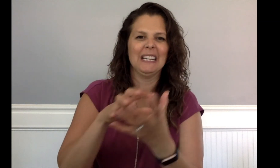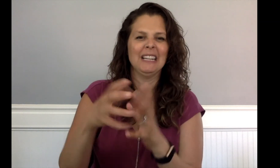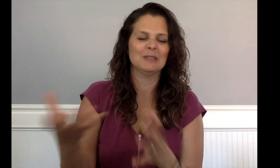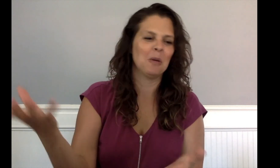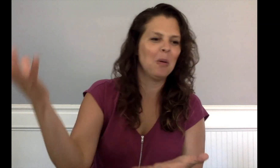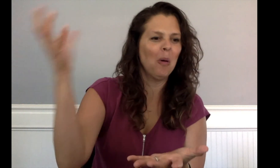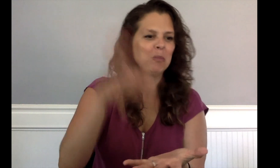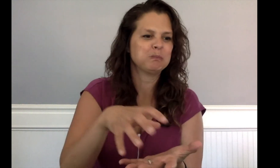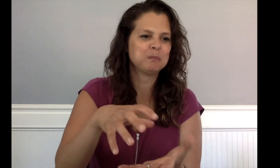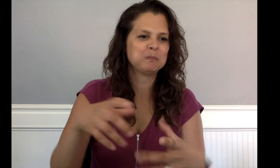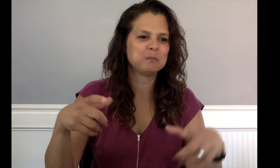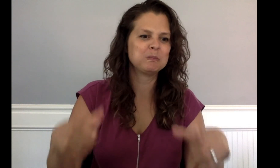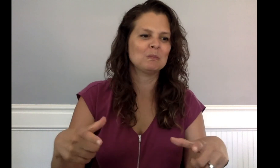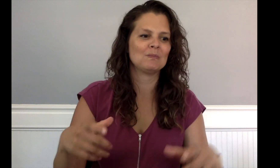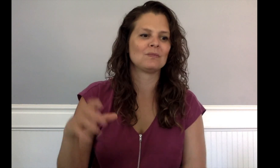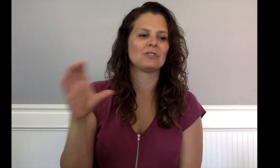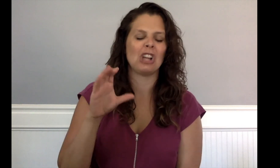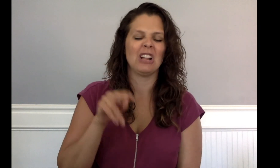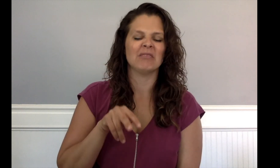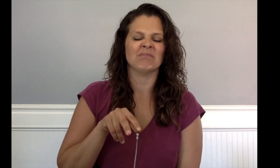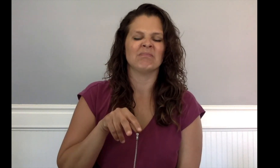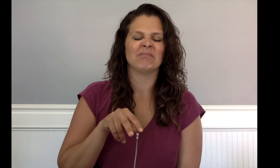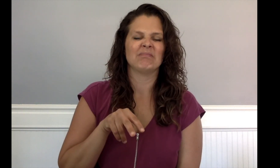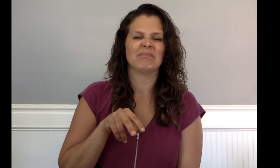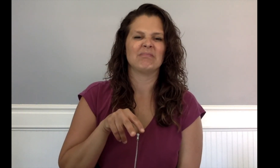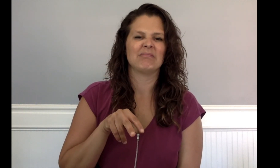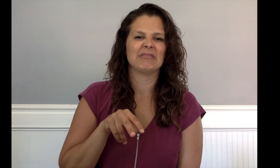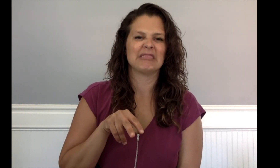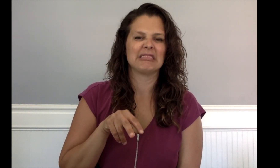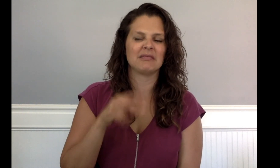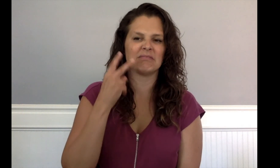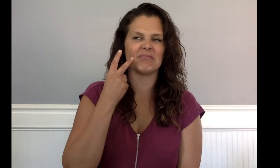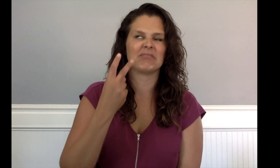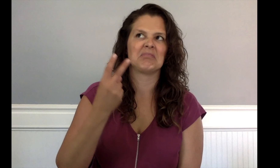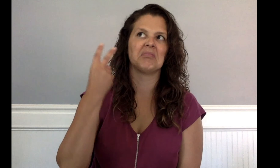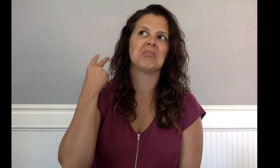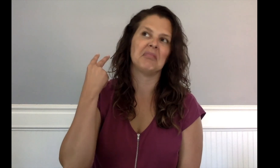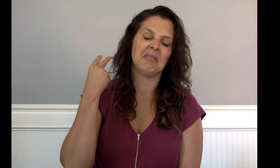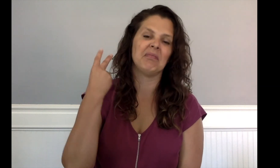He stared at the brown-green mush and remembered